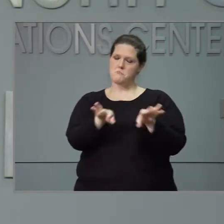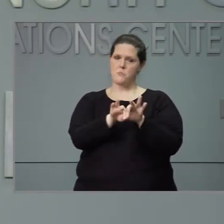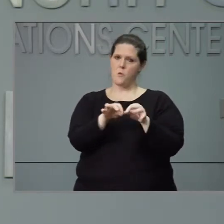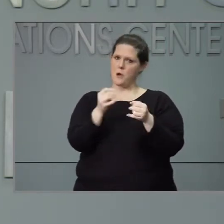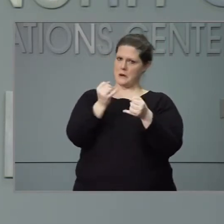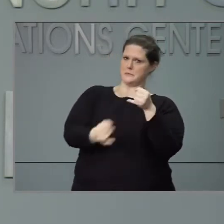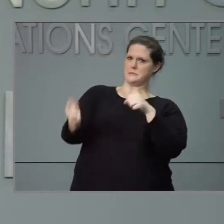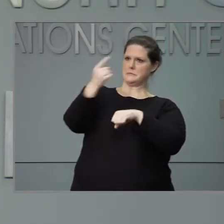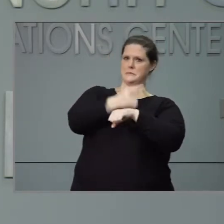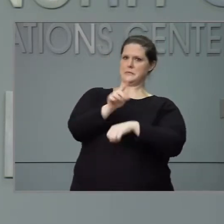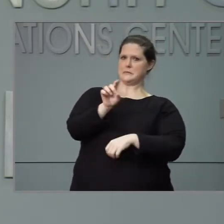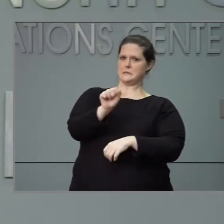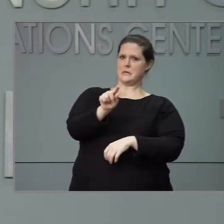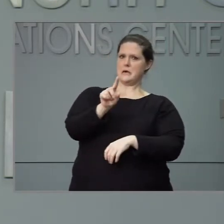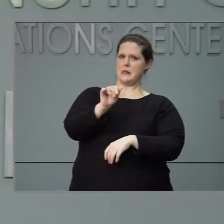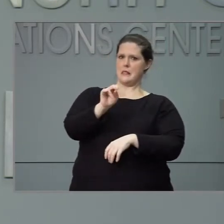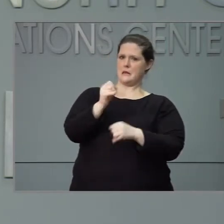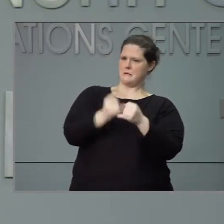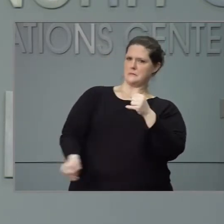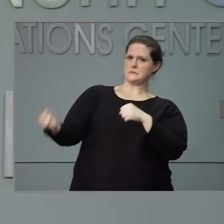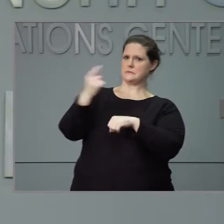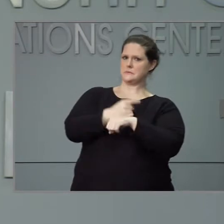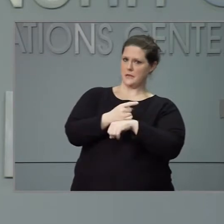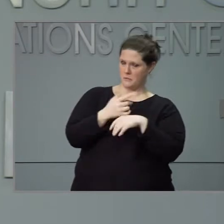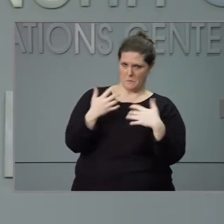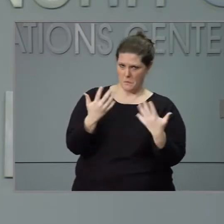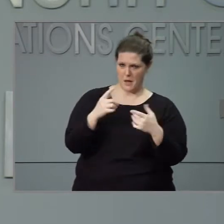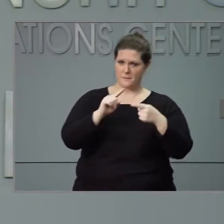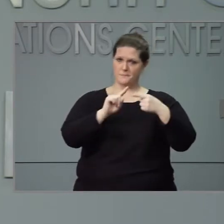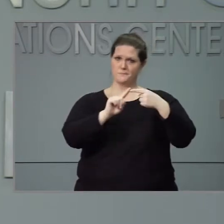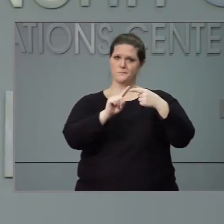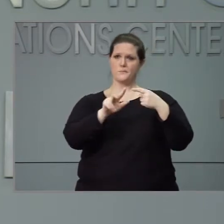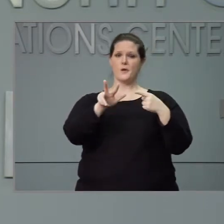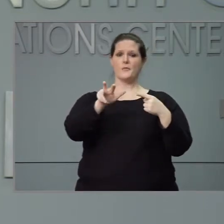VAMOS A GANARLE A ESTA PANDEMIA TRABAJANDO JUNTOS. HOY EN LA